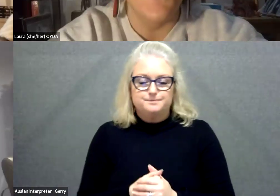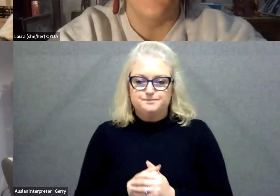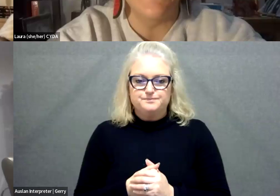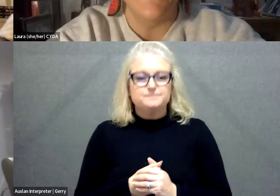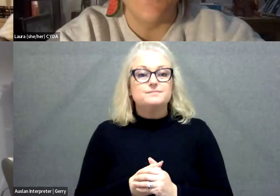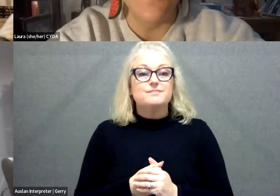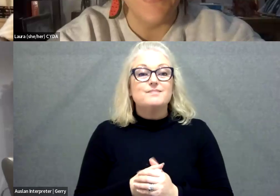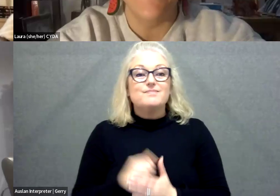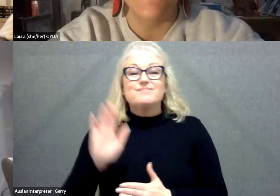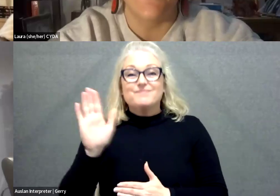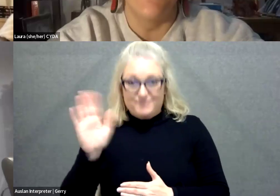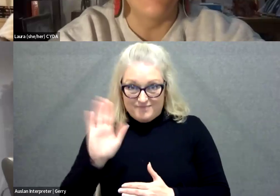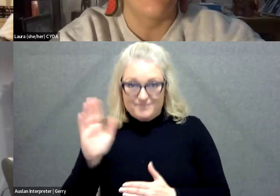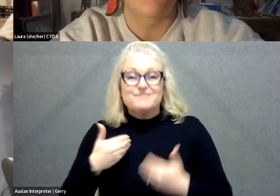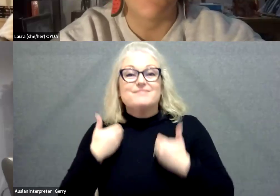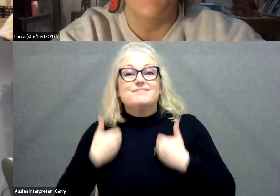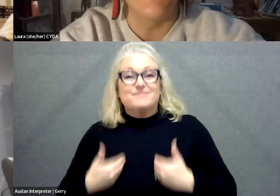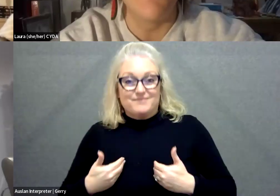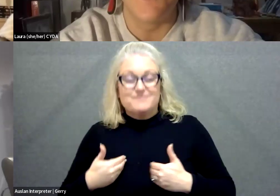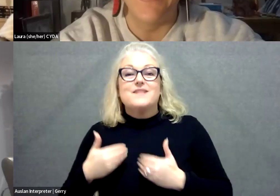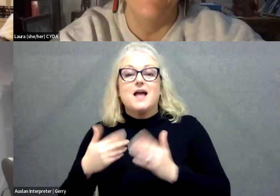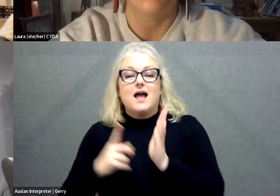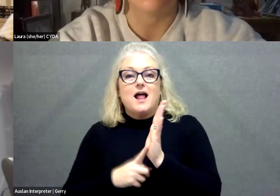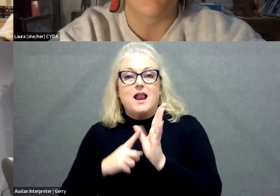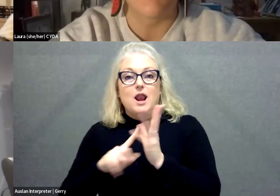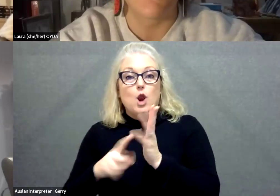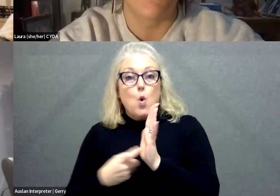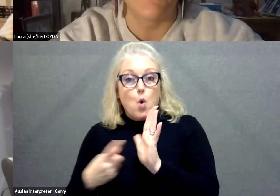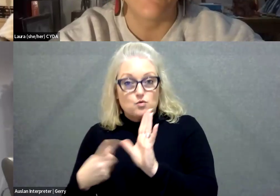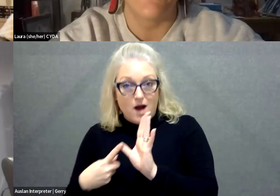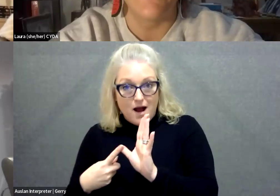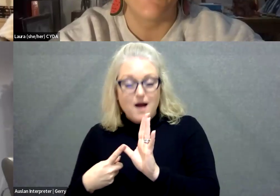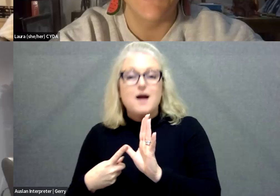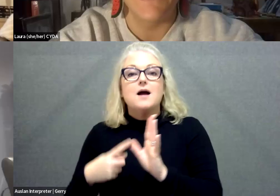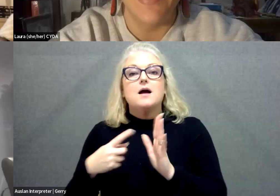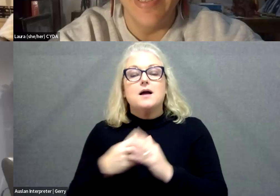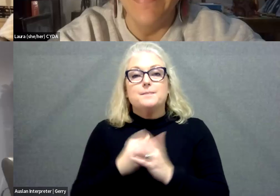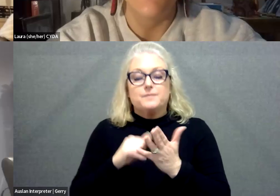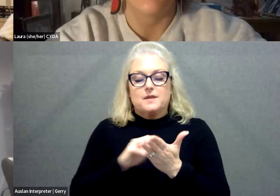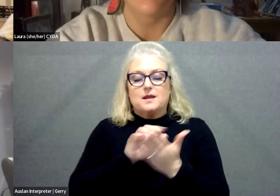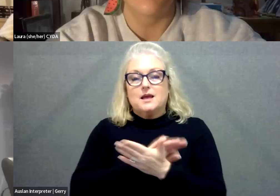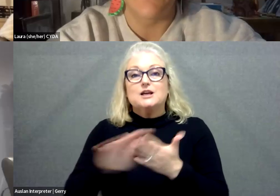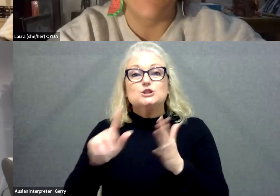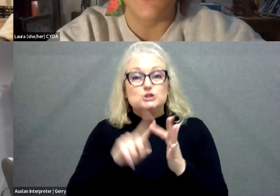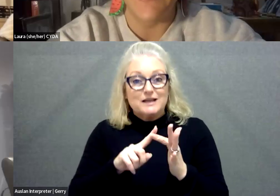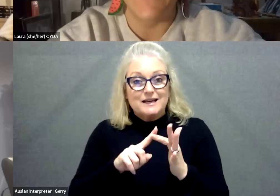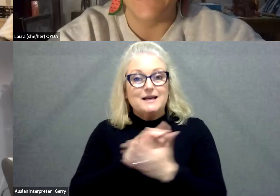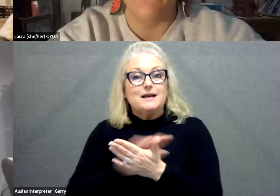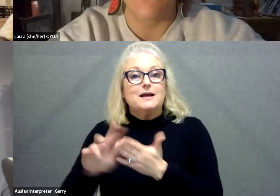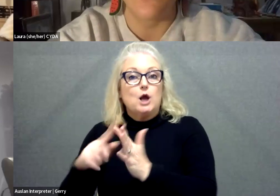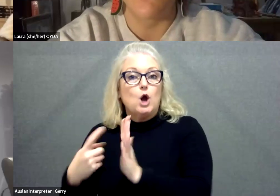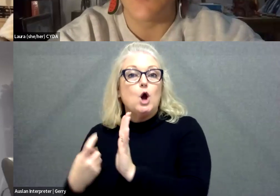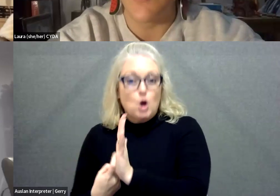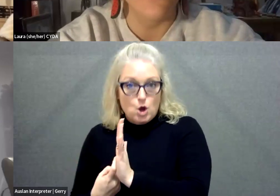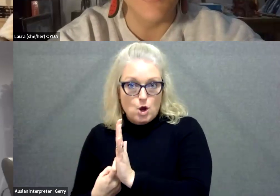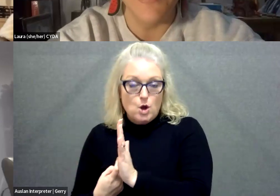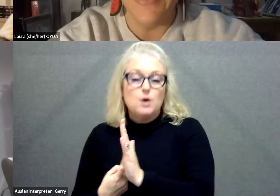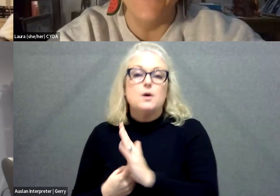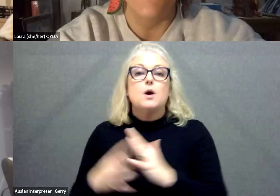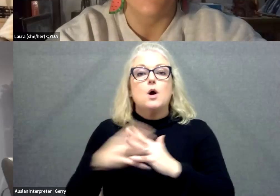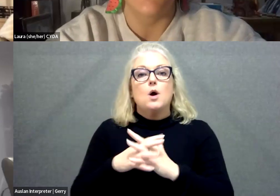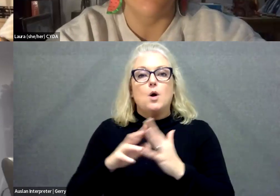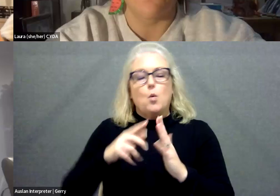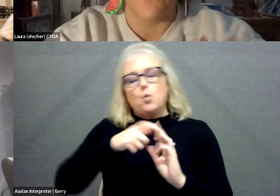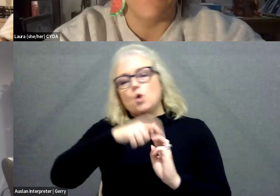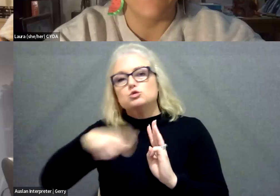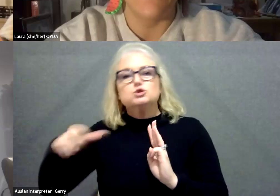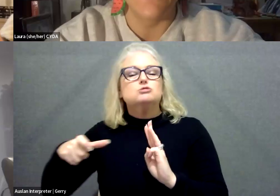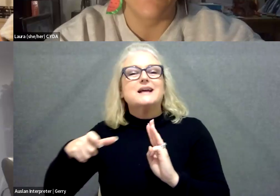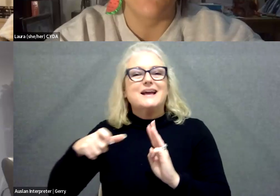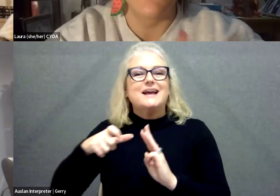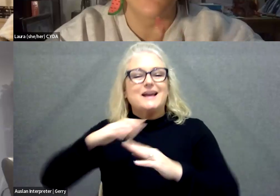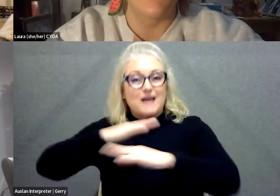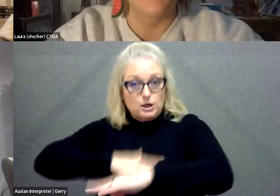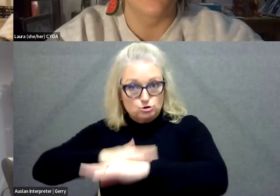I am Laura, my pronouns are she and her. I am joining from Wurundjeri country and visual